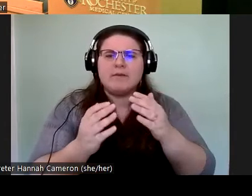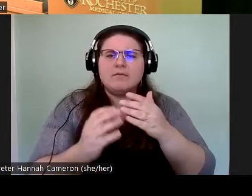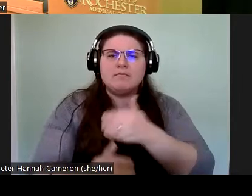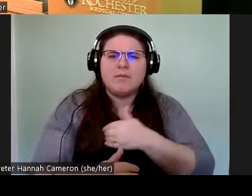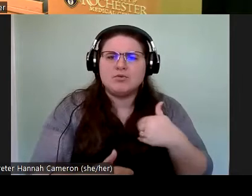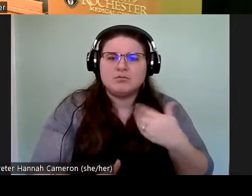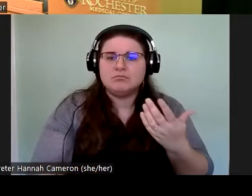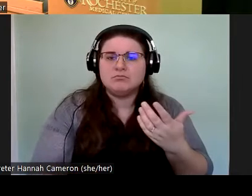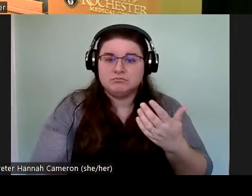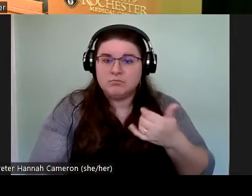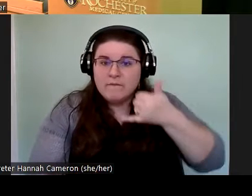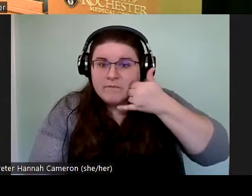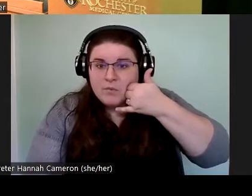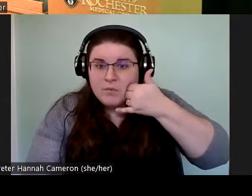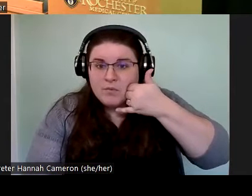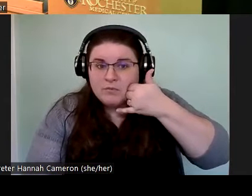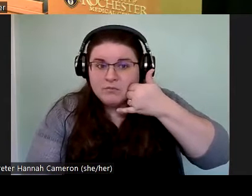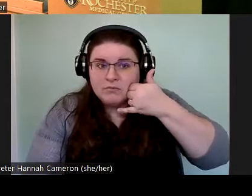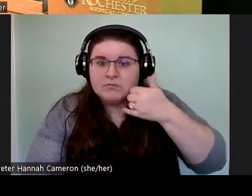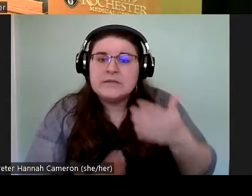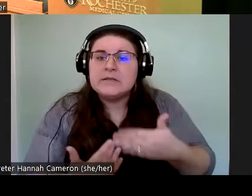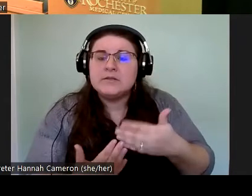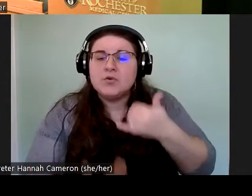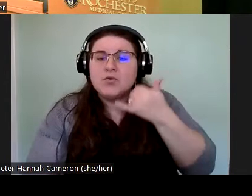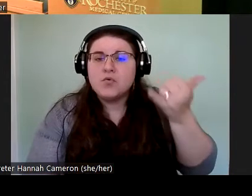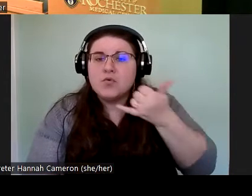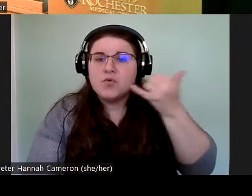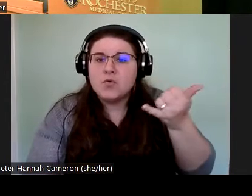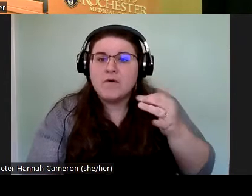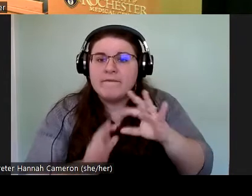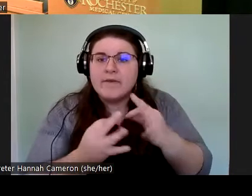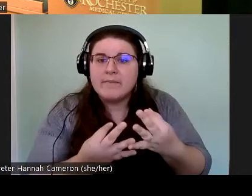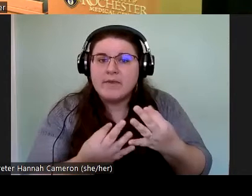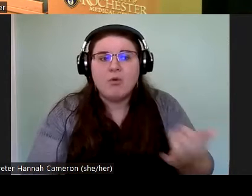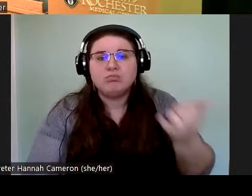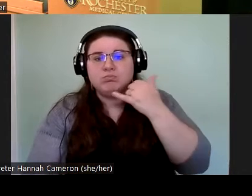in their room that they can easily call a family member a family member can call them so at the